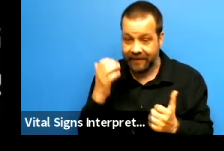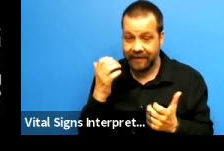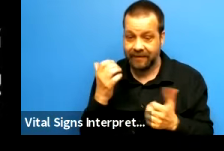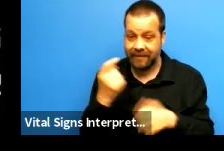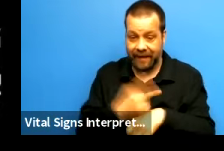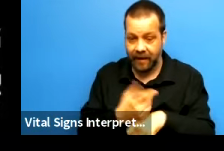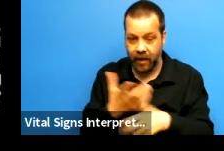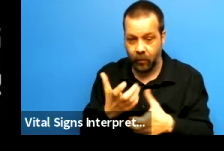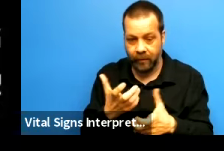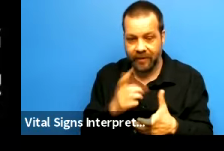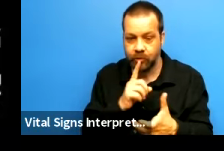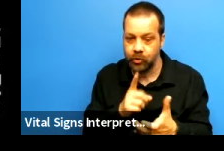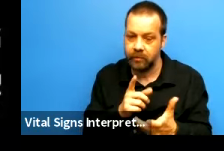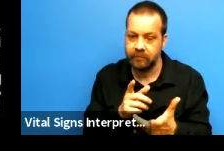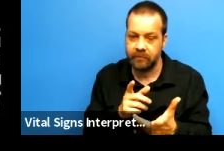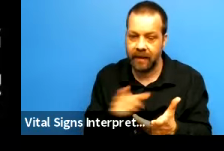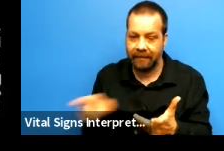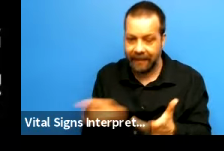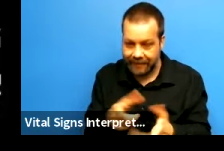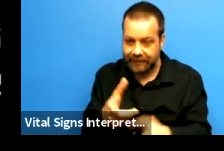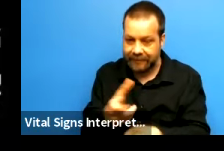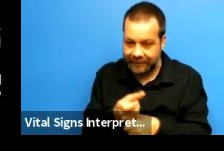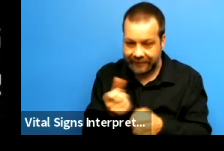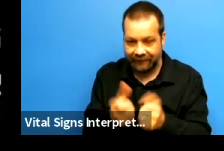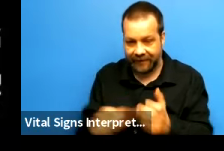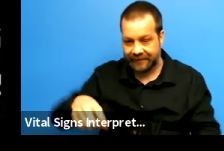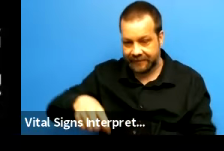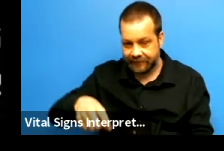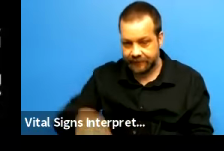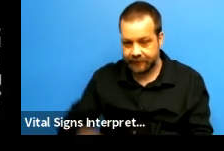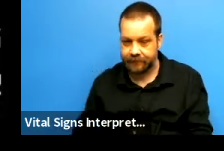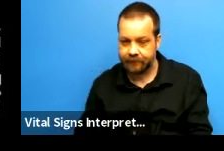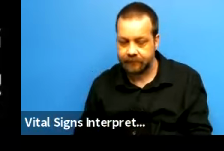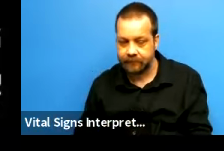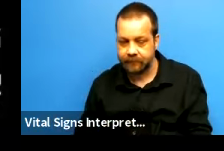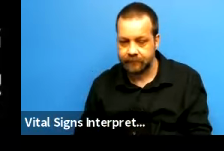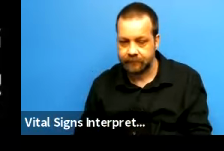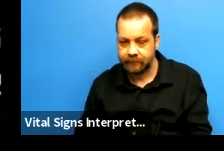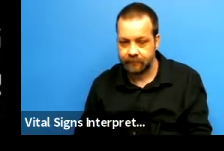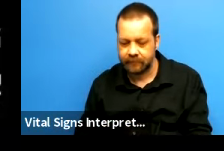It's important that we express how important it is to employment leadership to plan.